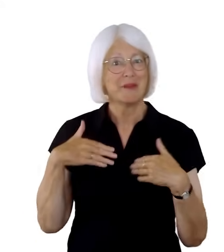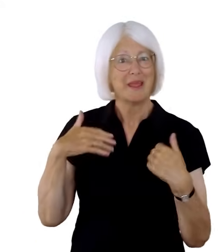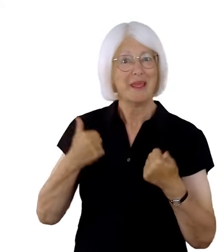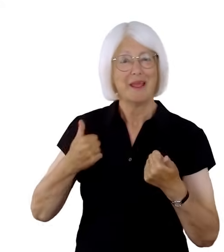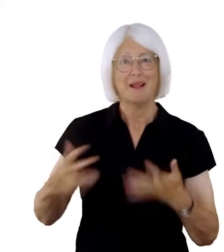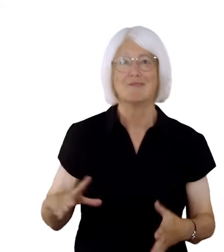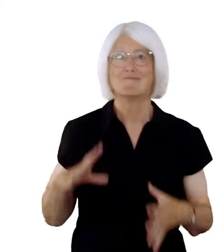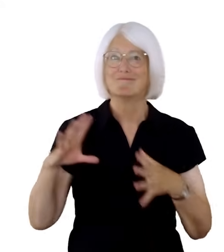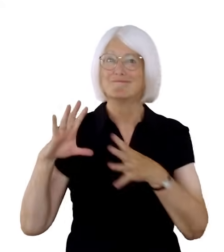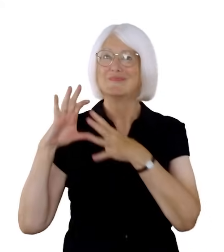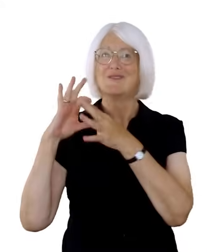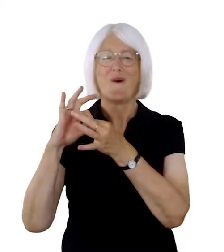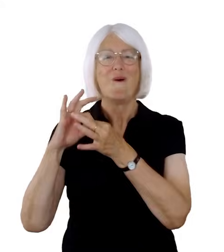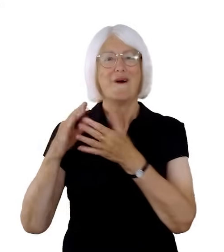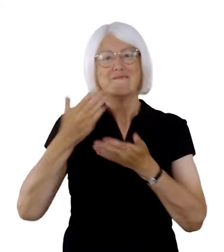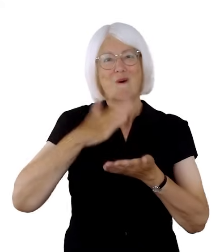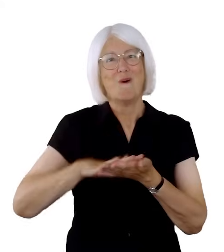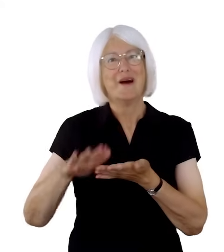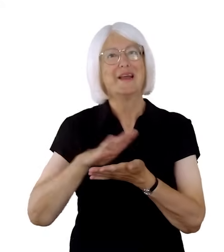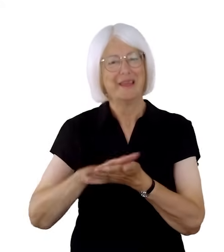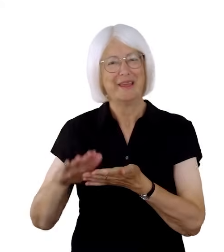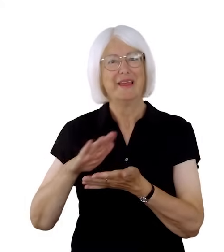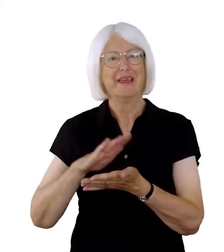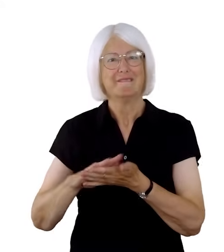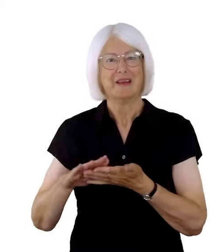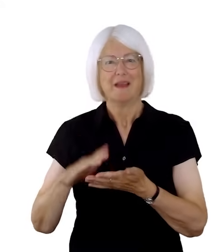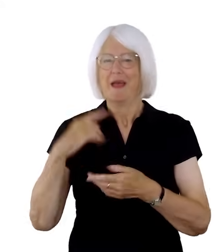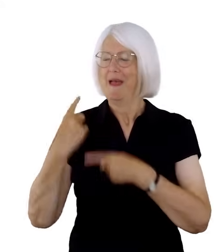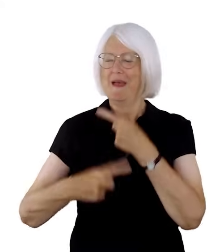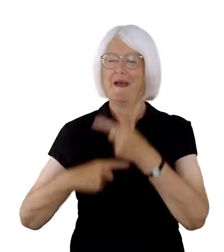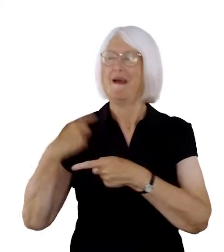Ransomed, healed, restored, forgiven